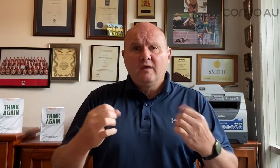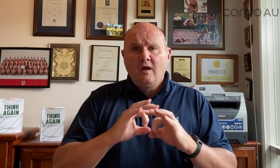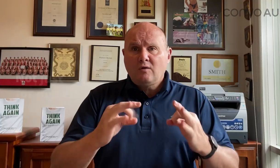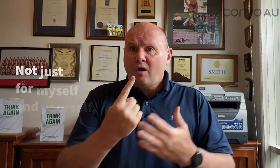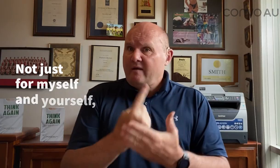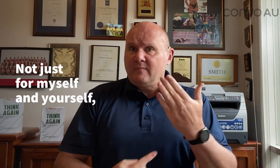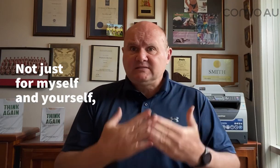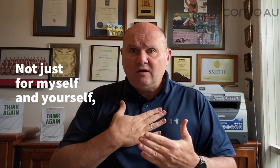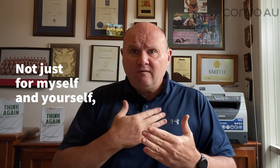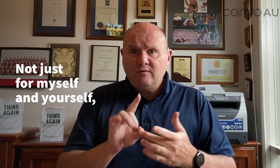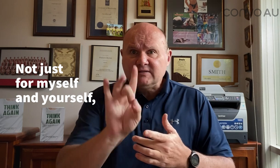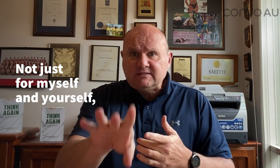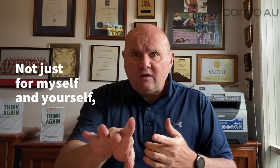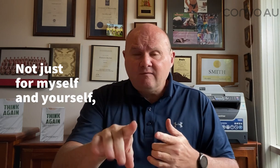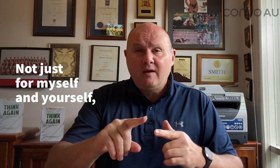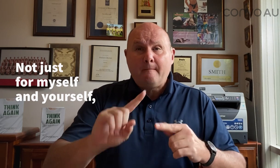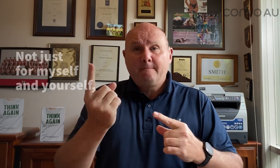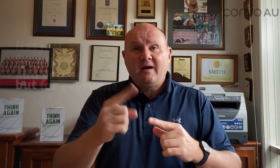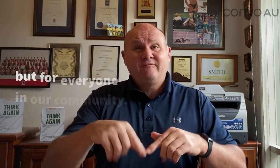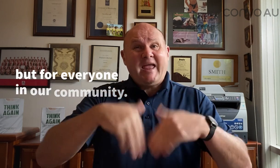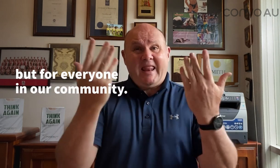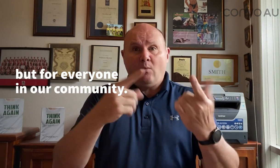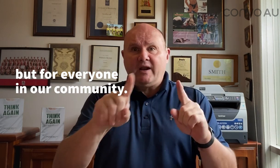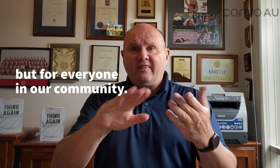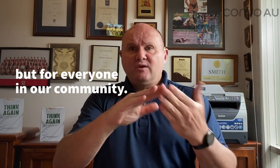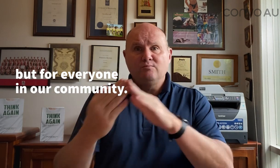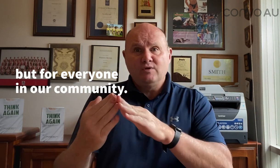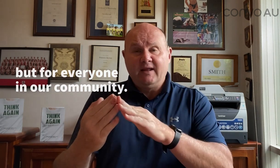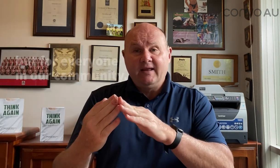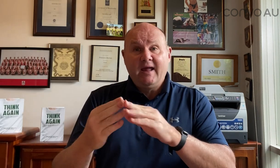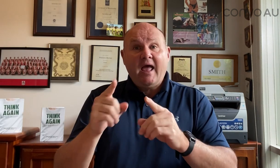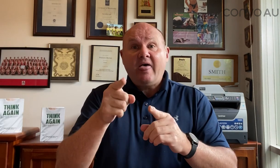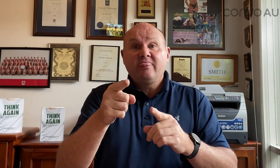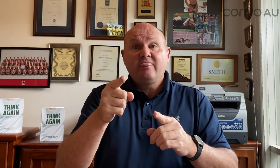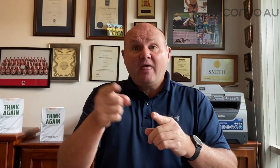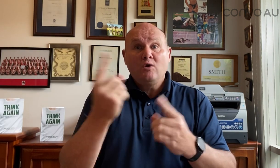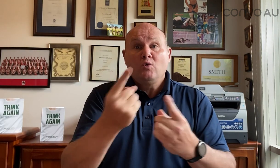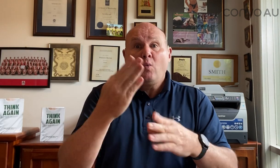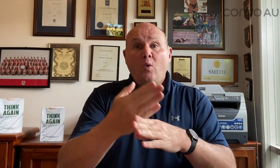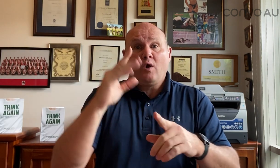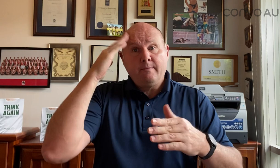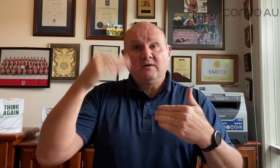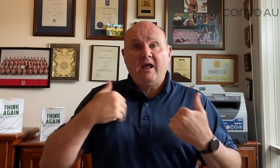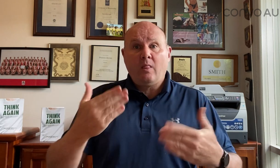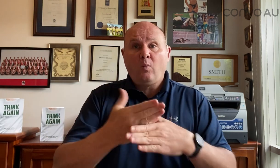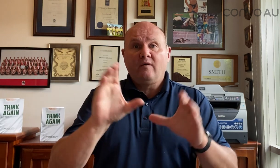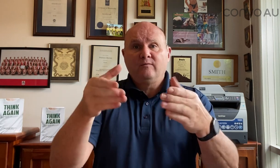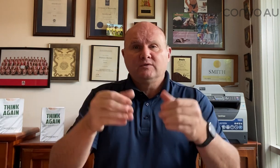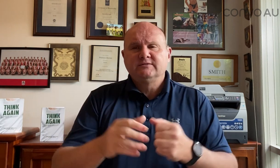not just for myself and yourself, but for everyone in our community and those in the mental health workforce.